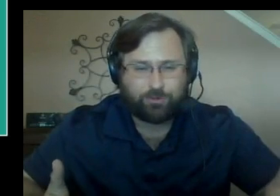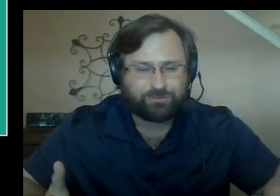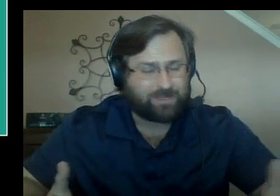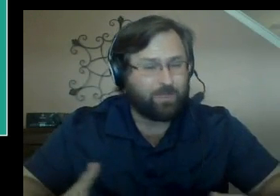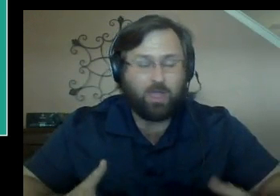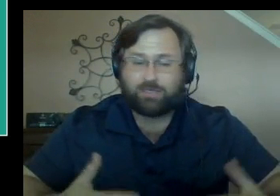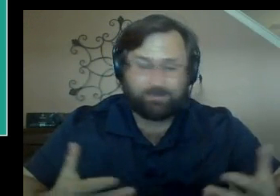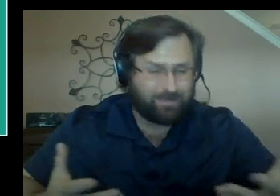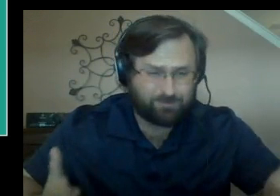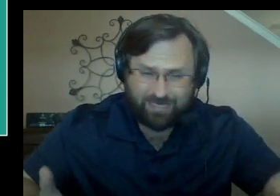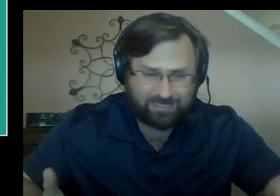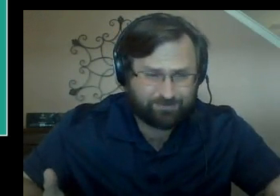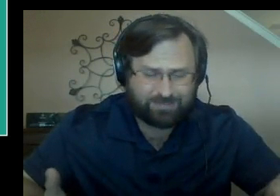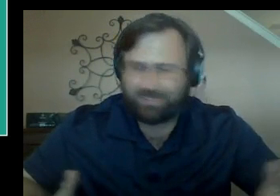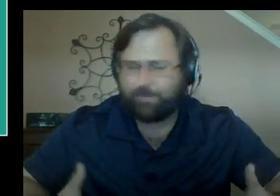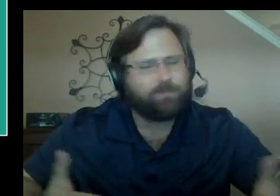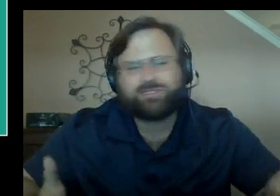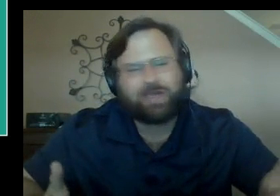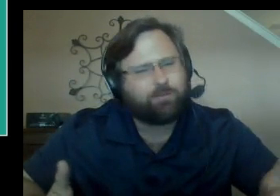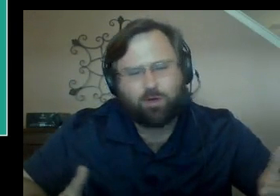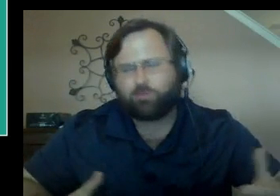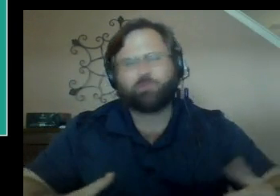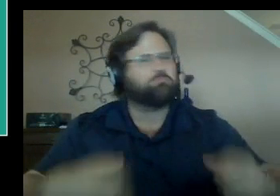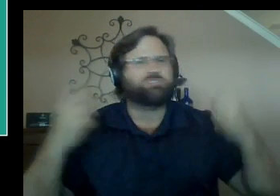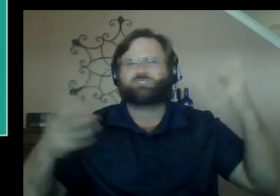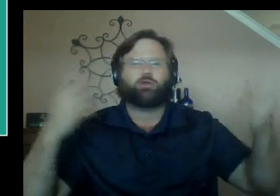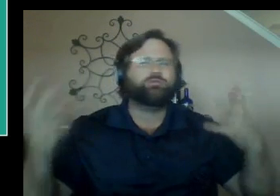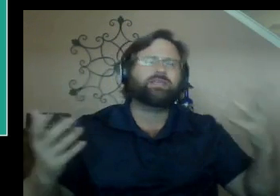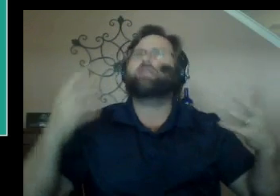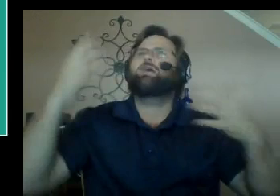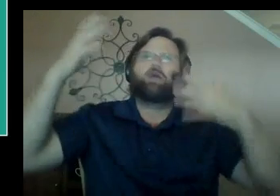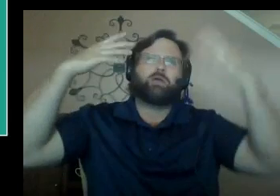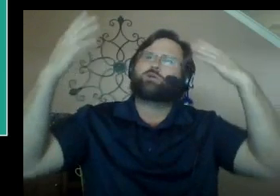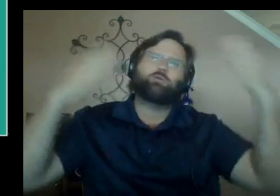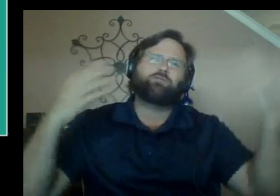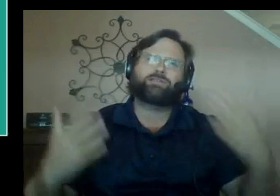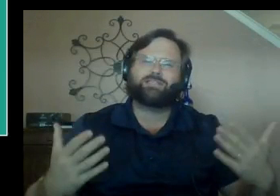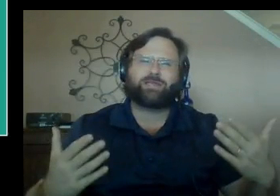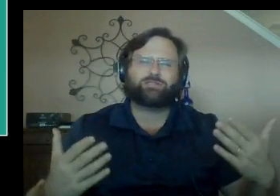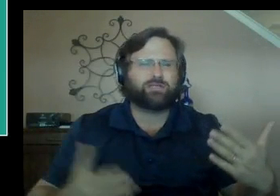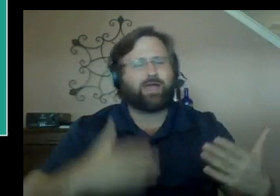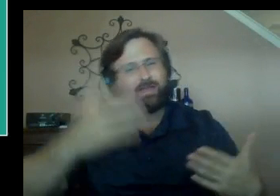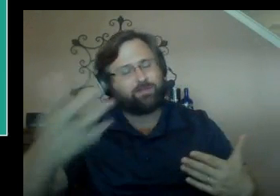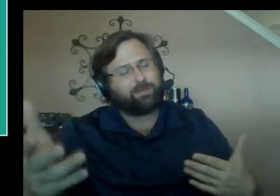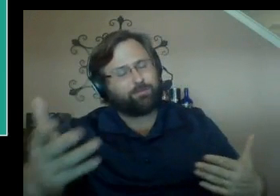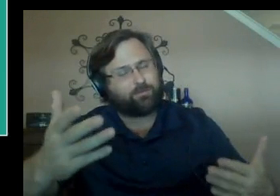using sometimes we say it explicitly but most of the time we don't we just start using it and we start referring to these pictures in our head and the people that